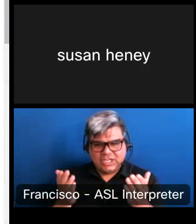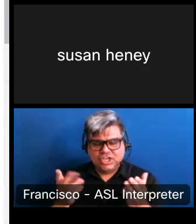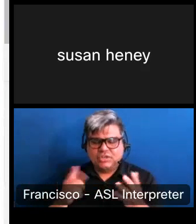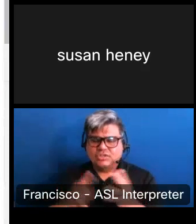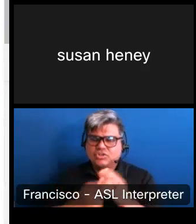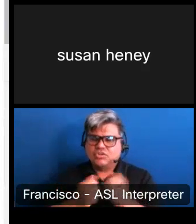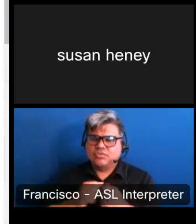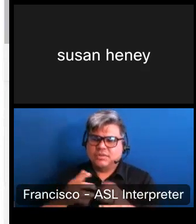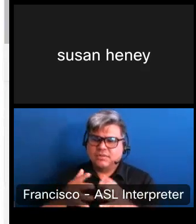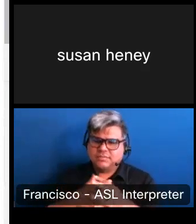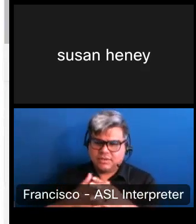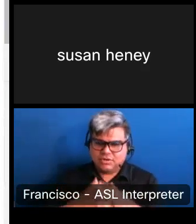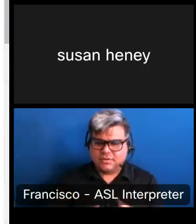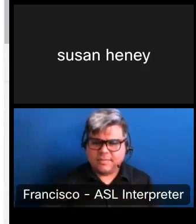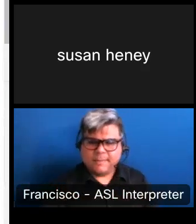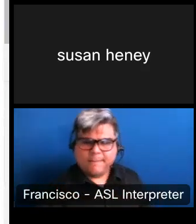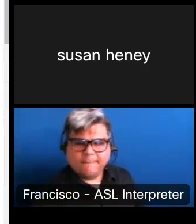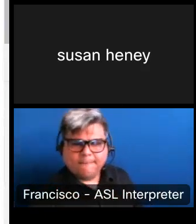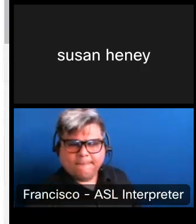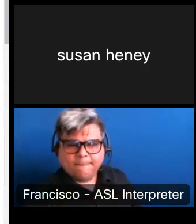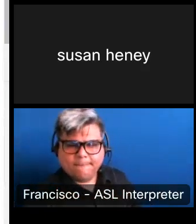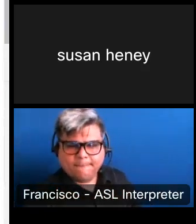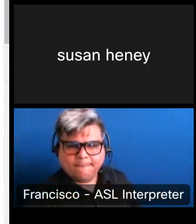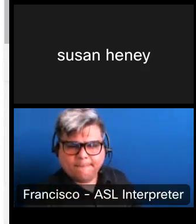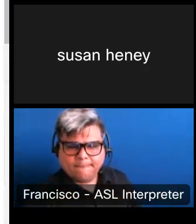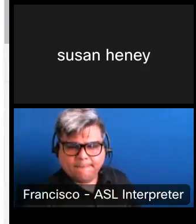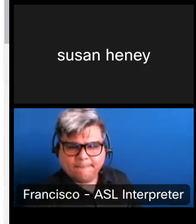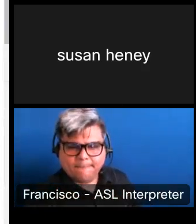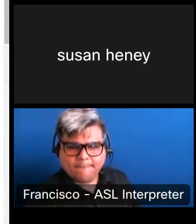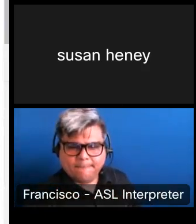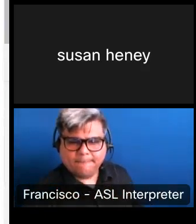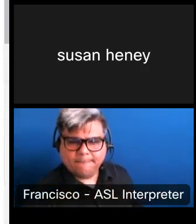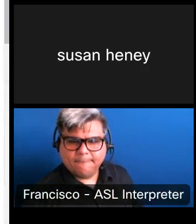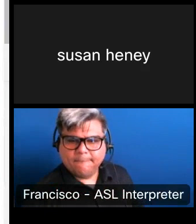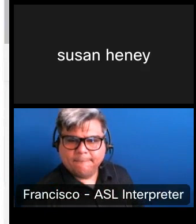area here is where you query the geography per your interest. So as a friendly reminder, you